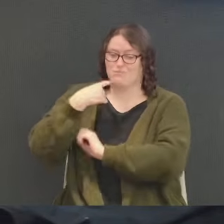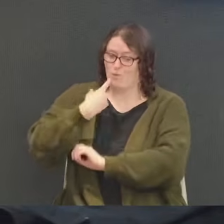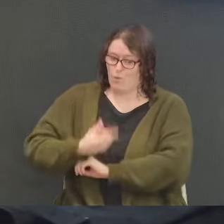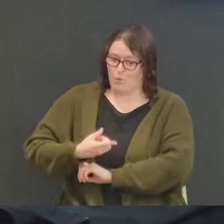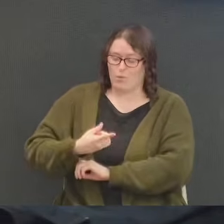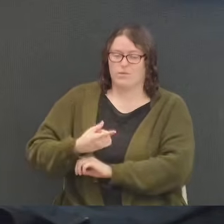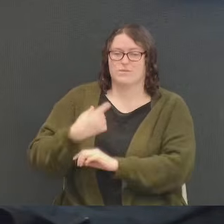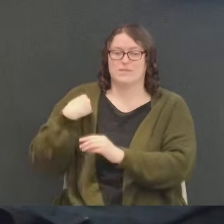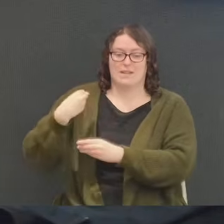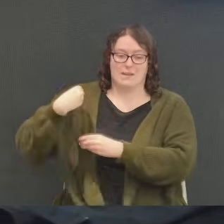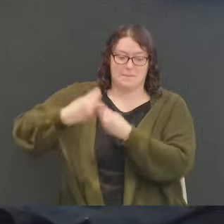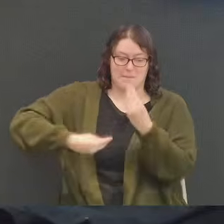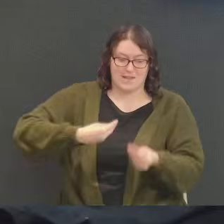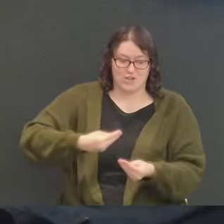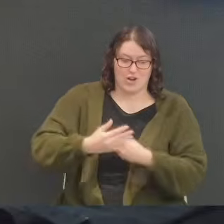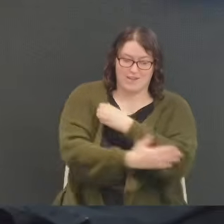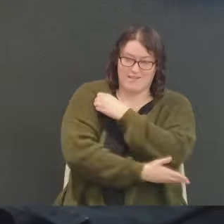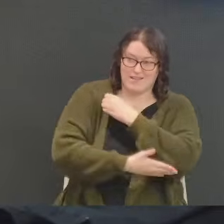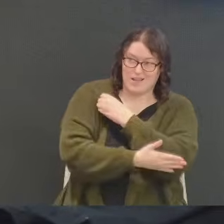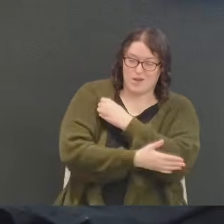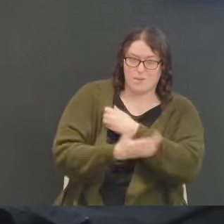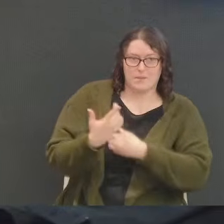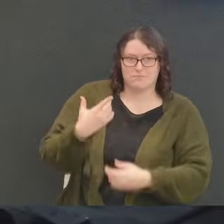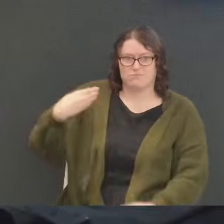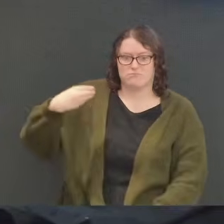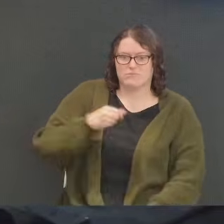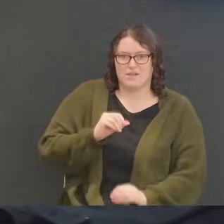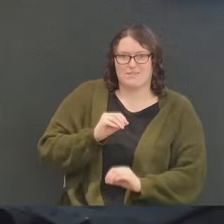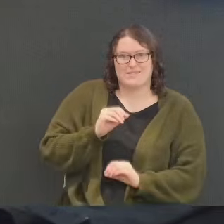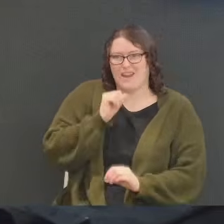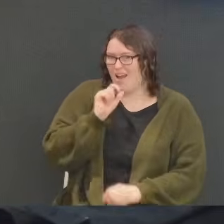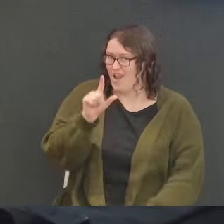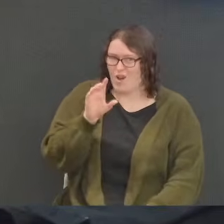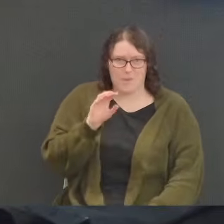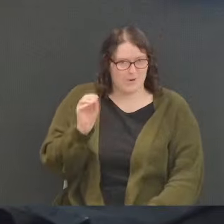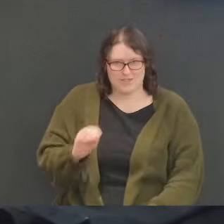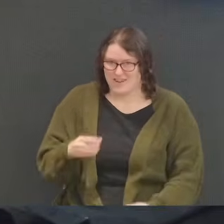that function for them and yet we are not being reimbursed 100% for that. The cost of doing that